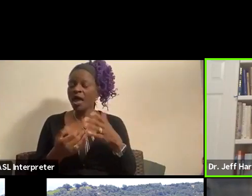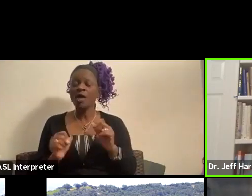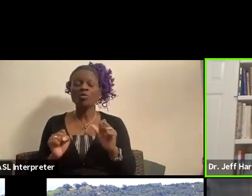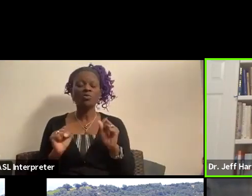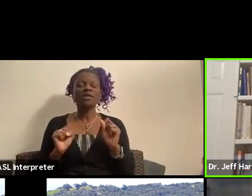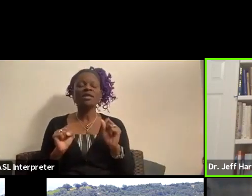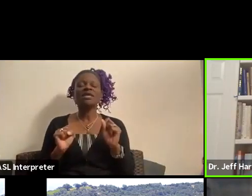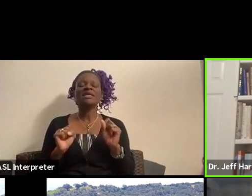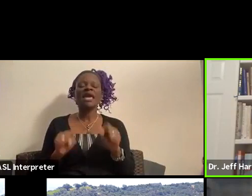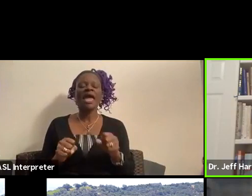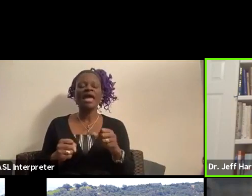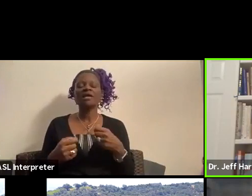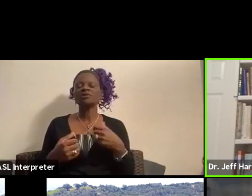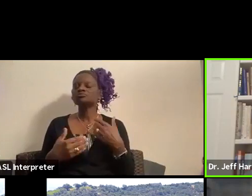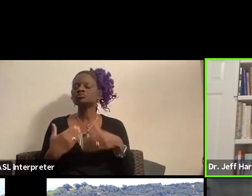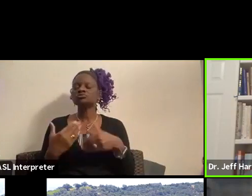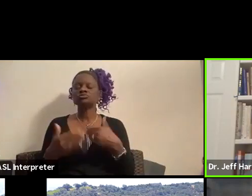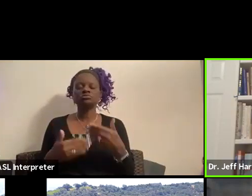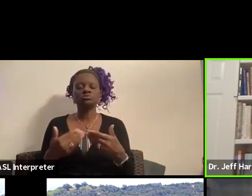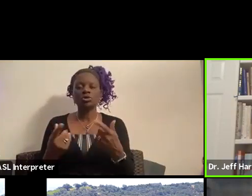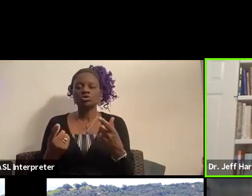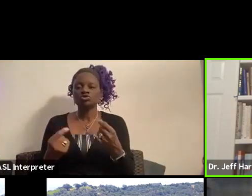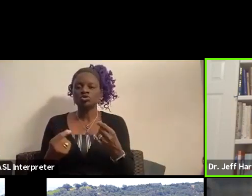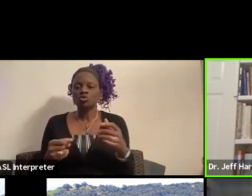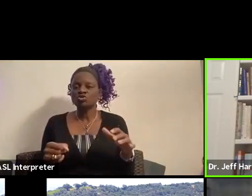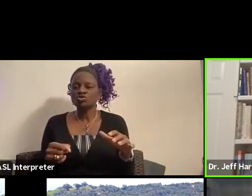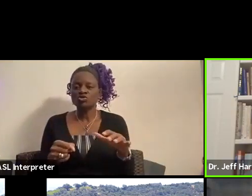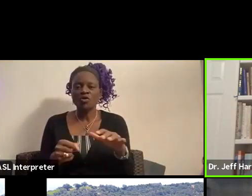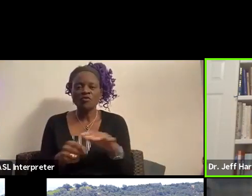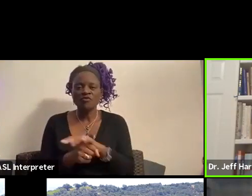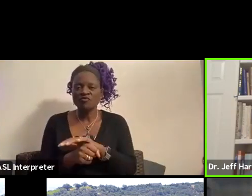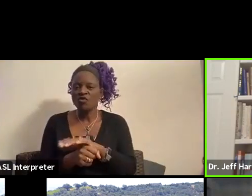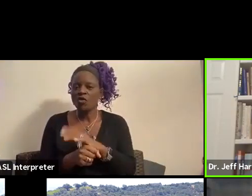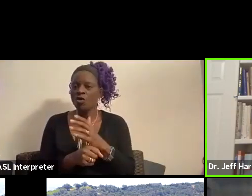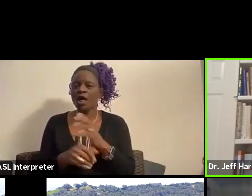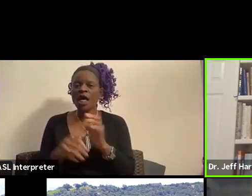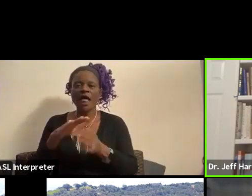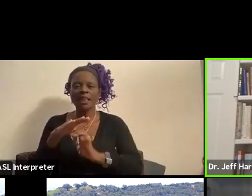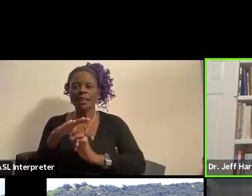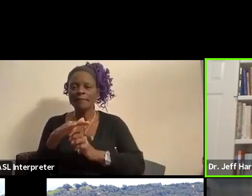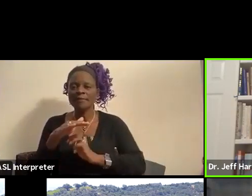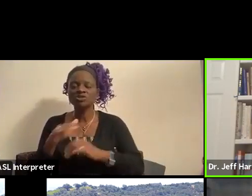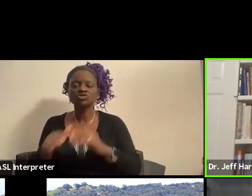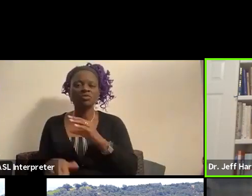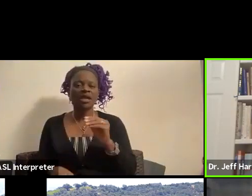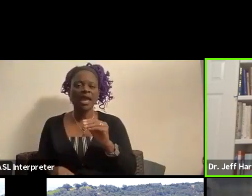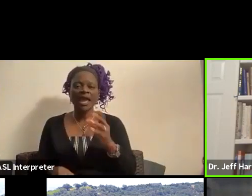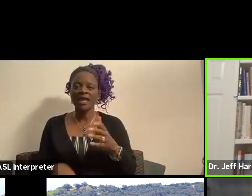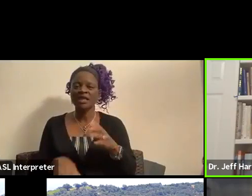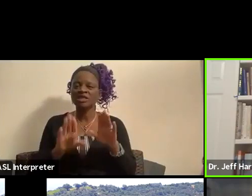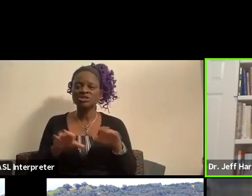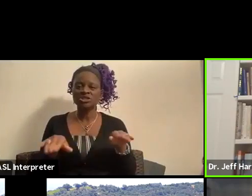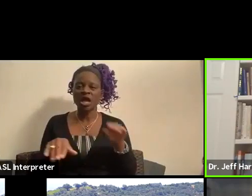elementary preschool and child care arena in three weeks. It's an ambitious goal.